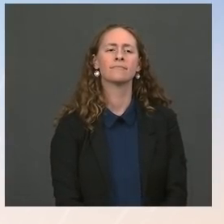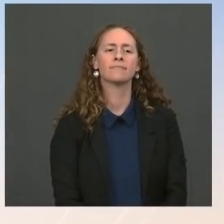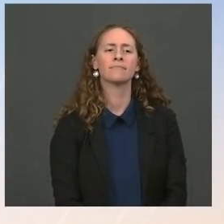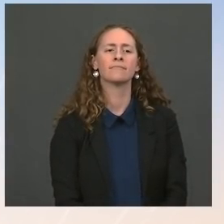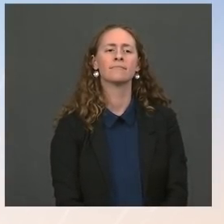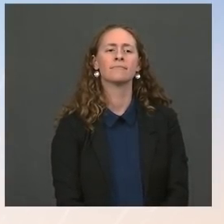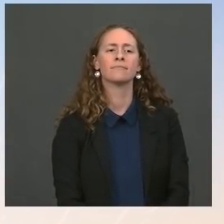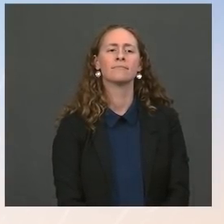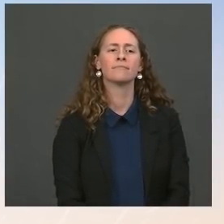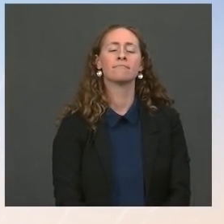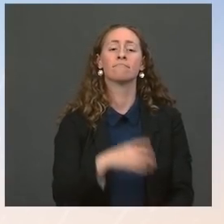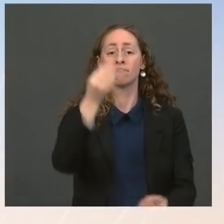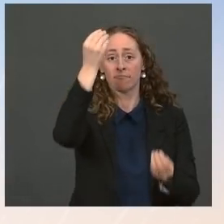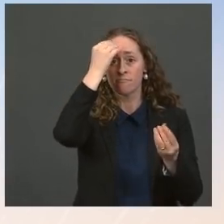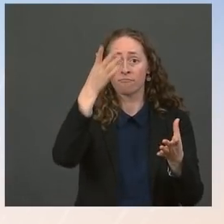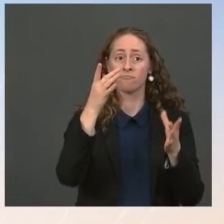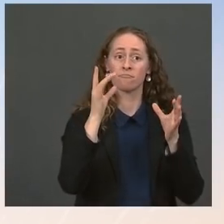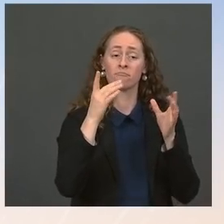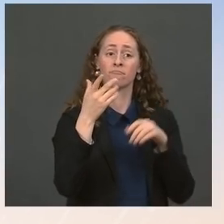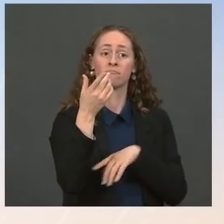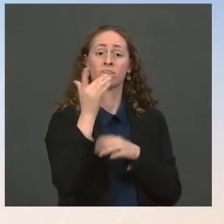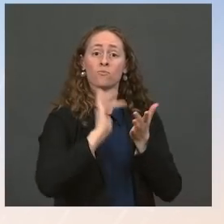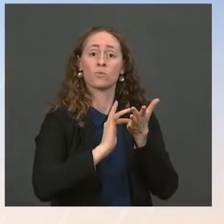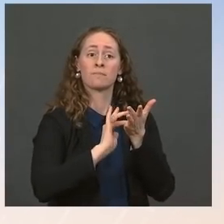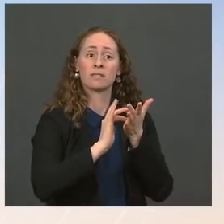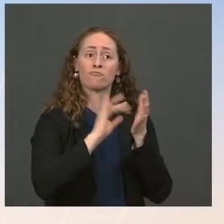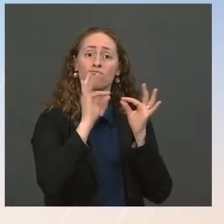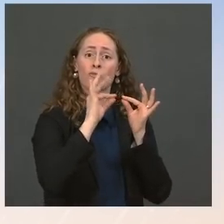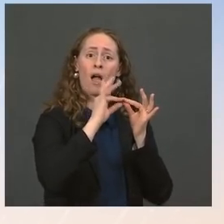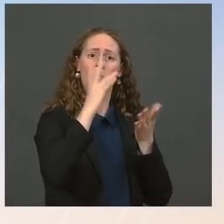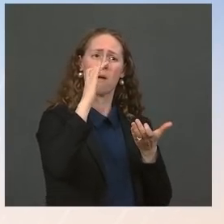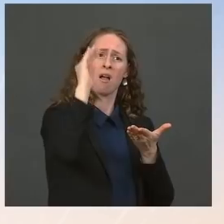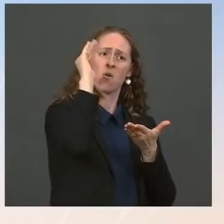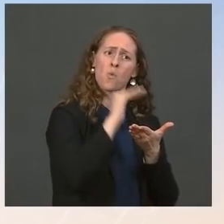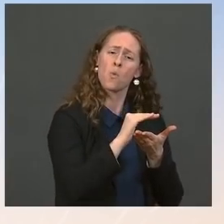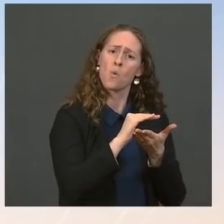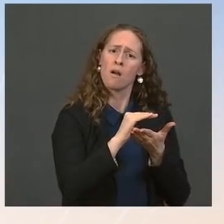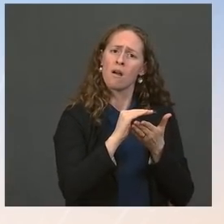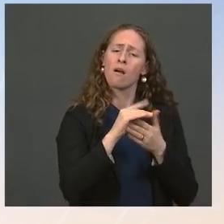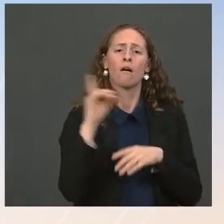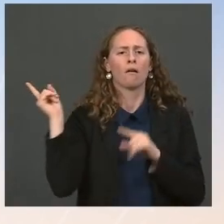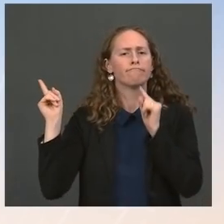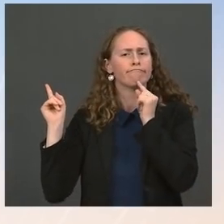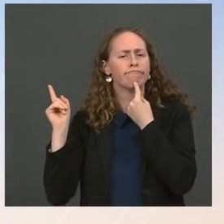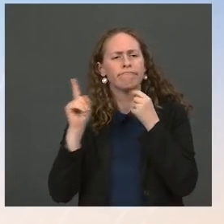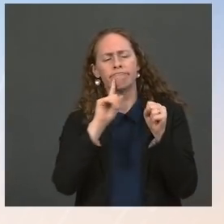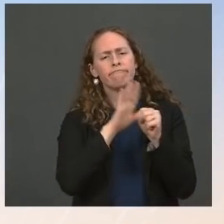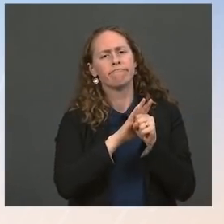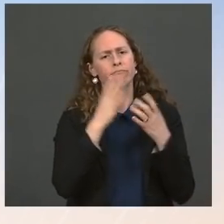is something the President is deeply committed to and the vast majority of the American people